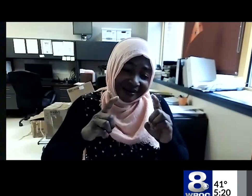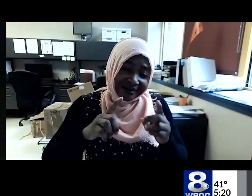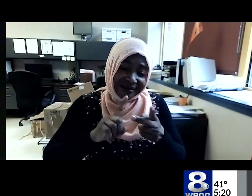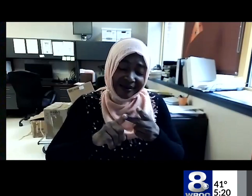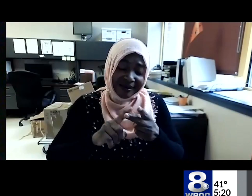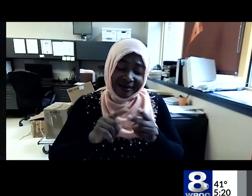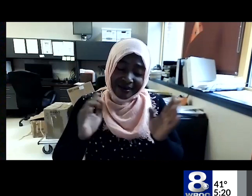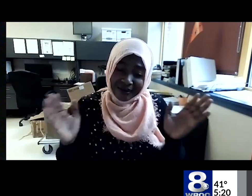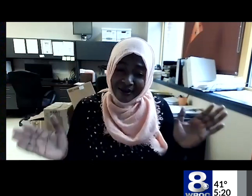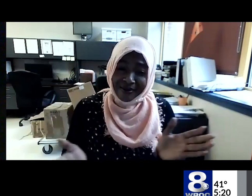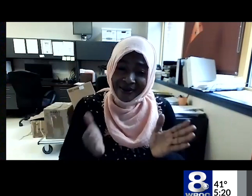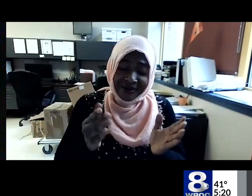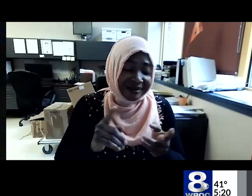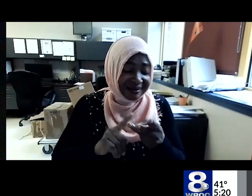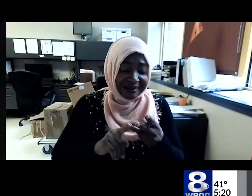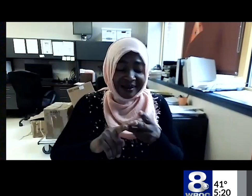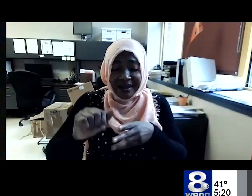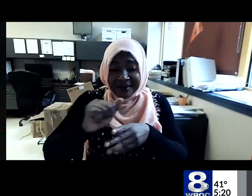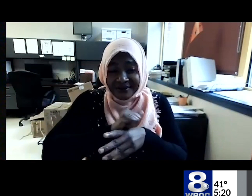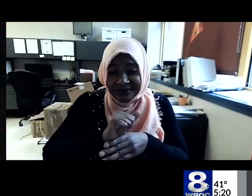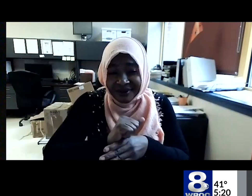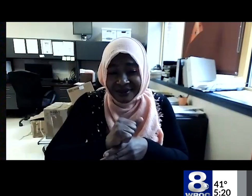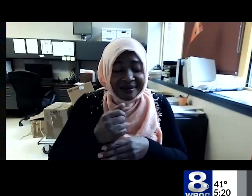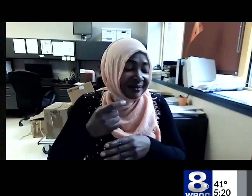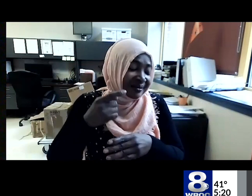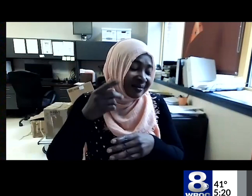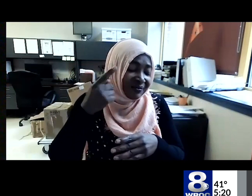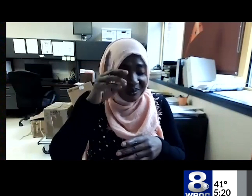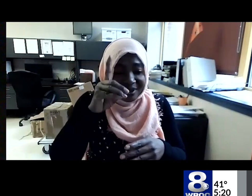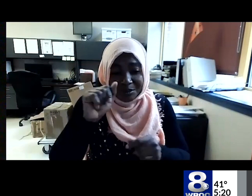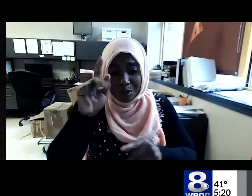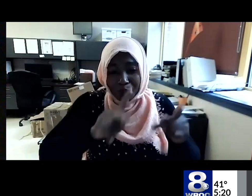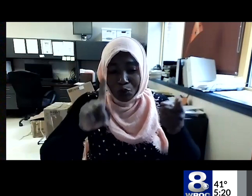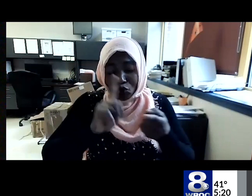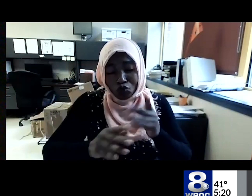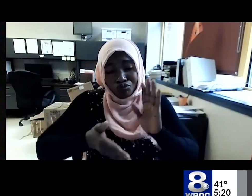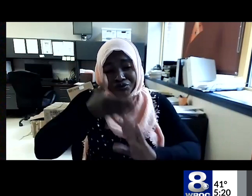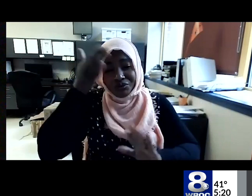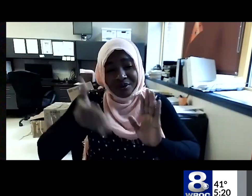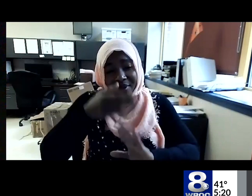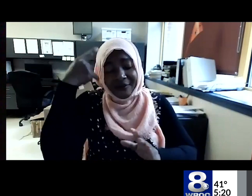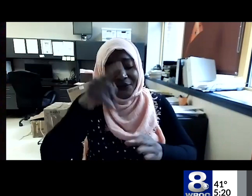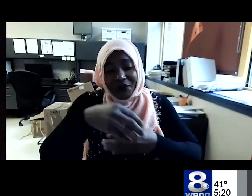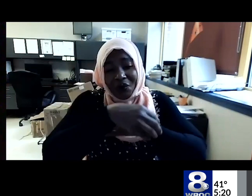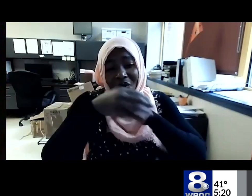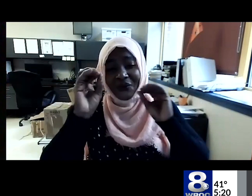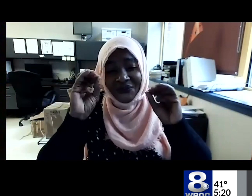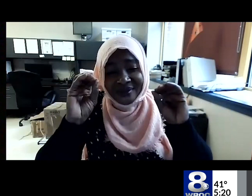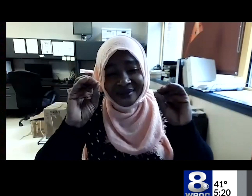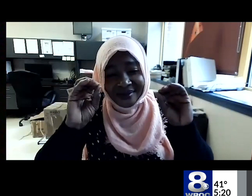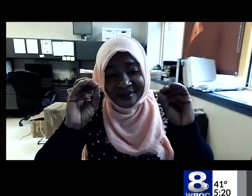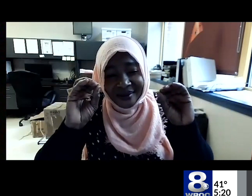Systems Advocate, Center for Disability Rights it's really important that people know what to do and you know, what if a